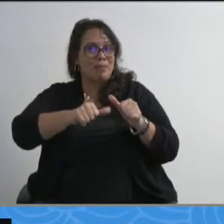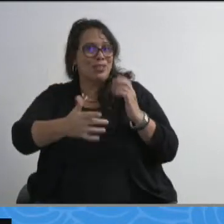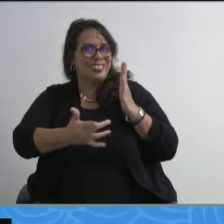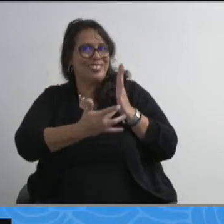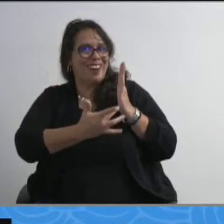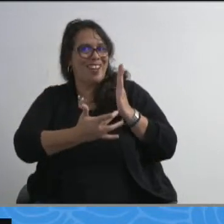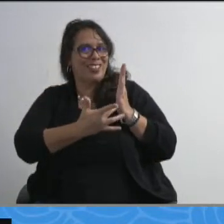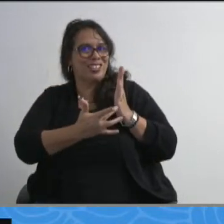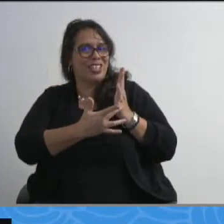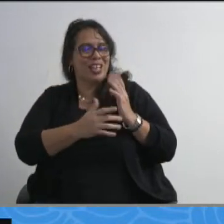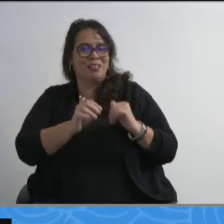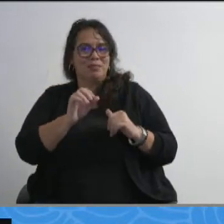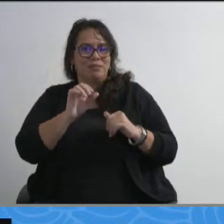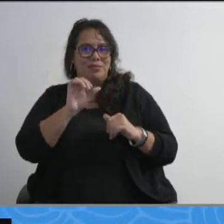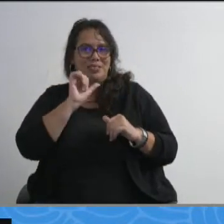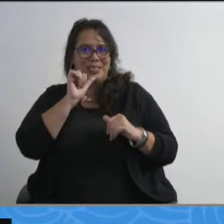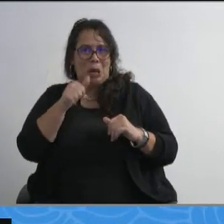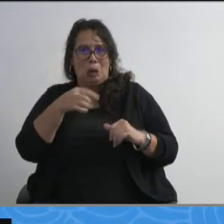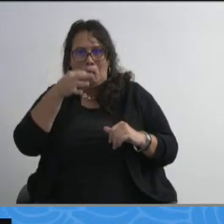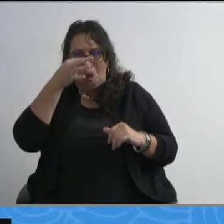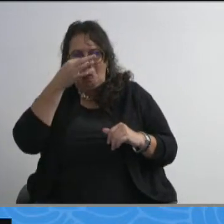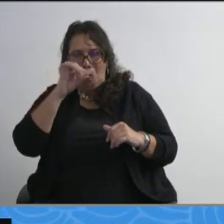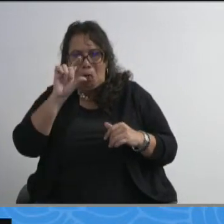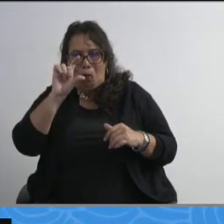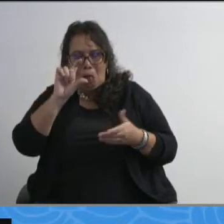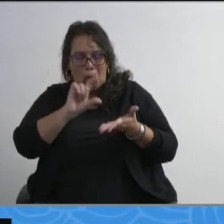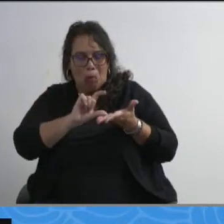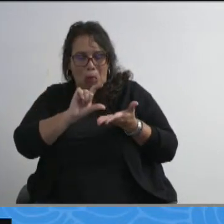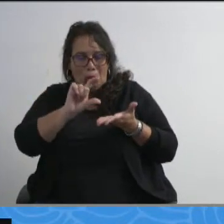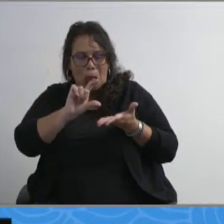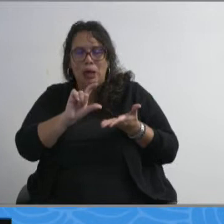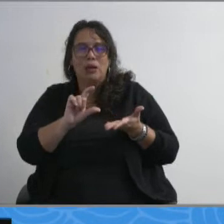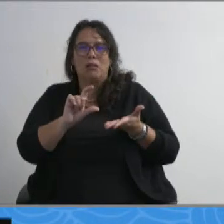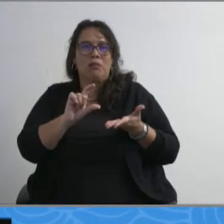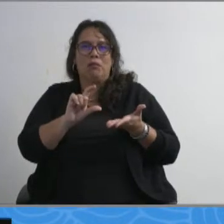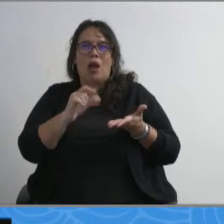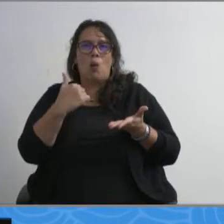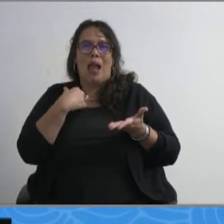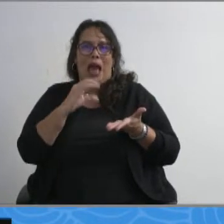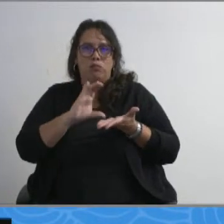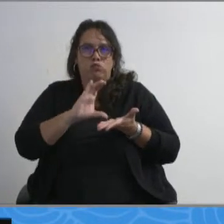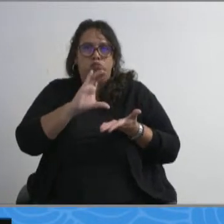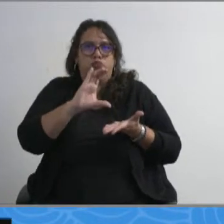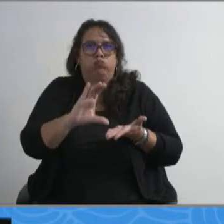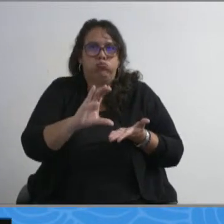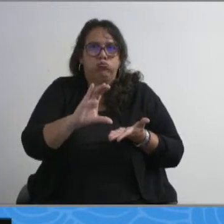we're not just spending the small amount that we're putting in for Title IV, but we've got a lot in the LCAP about technology